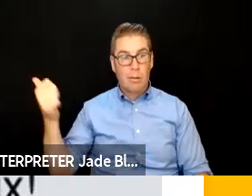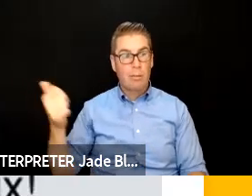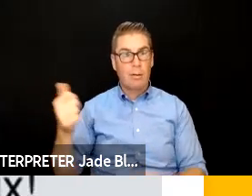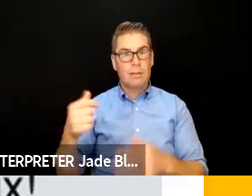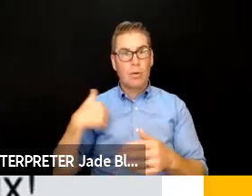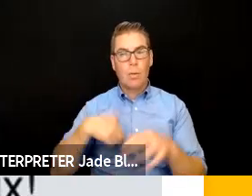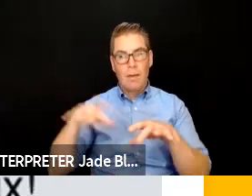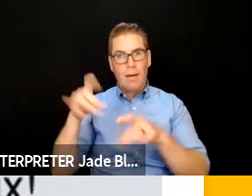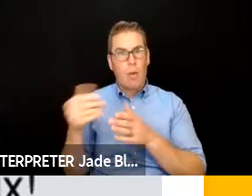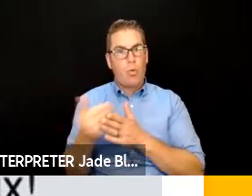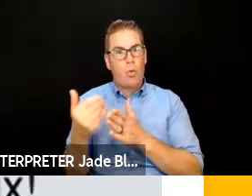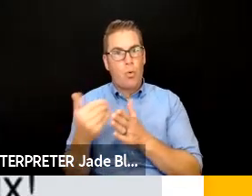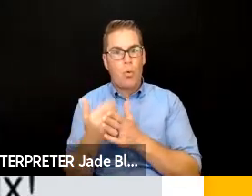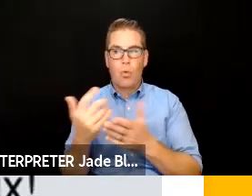Sally Potter: But, you know, really just cutting edge.